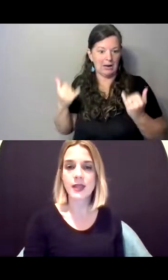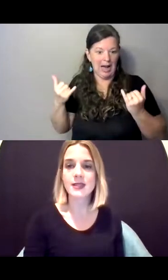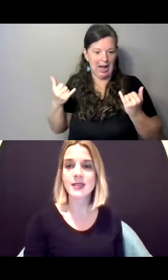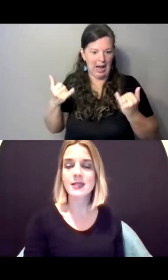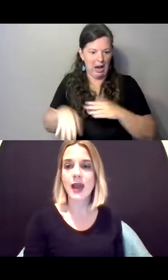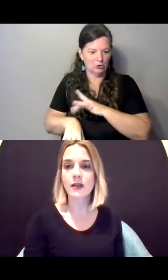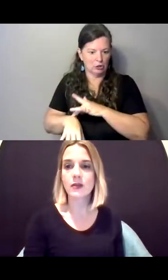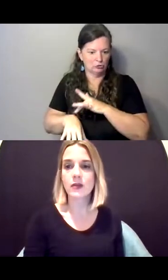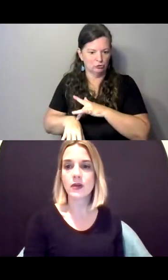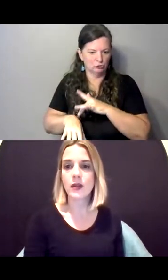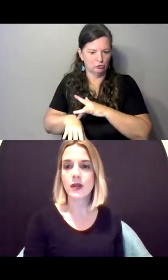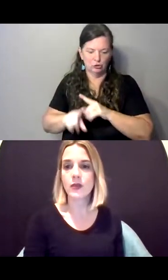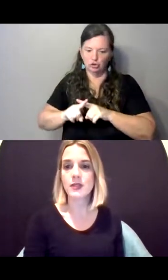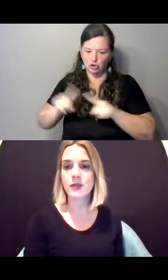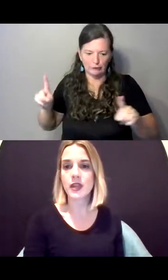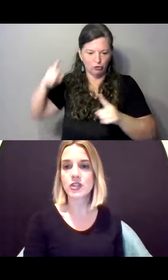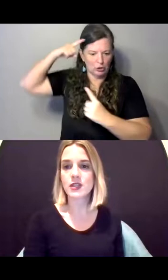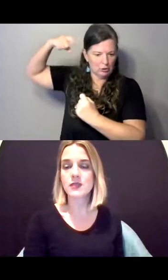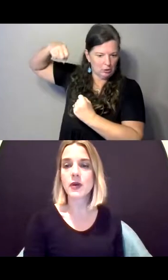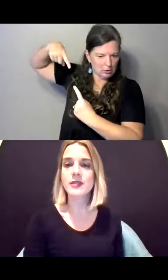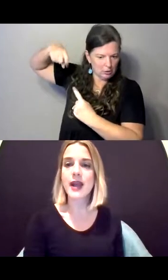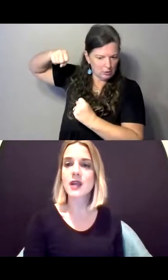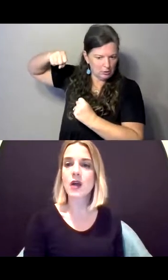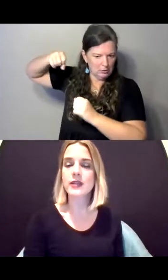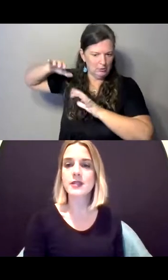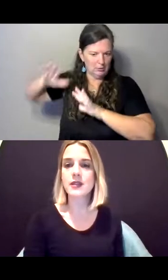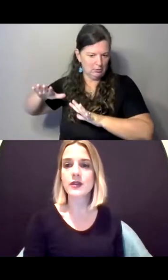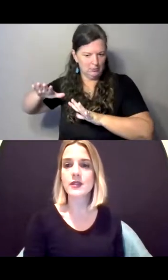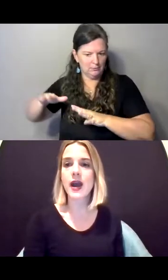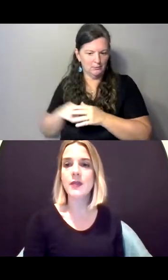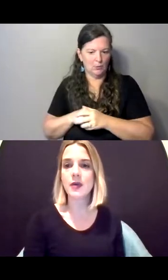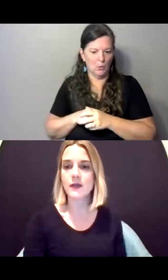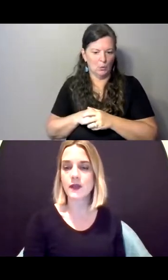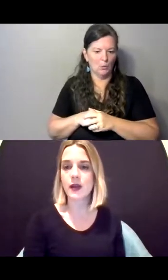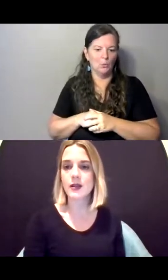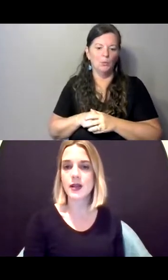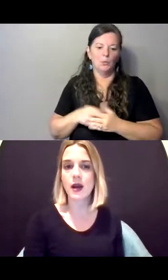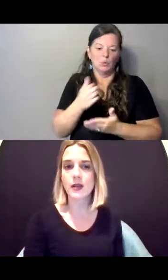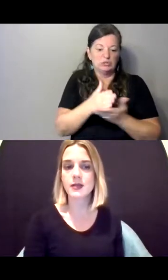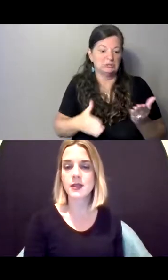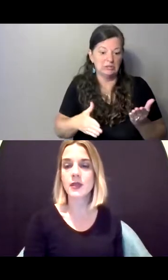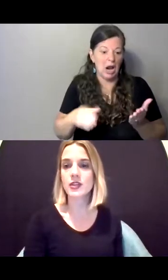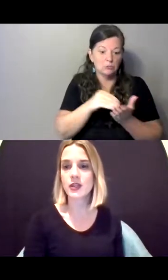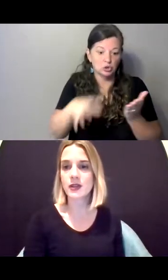and sense that with simulations, but with tactile it's a different type of simulation.